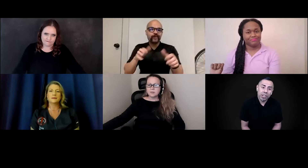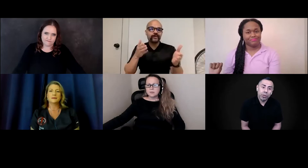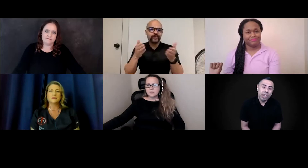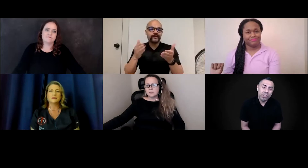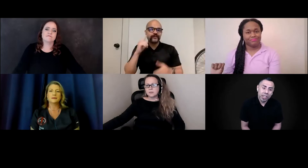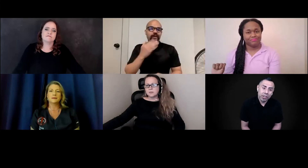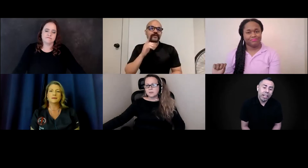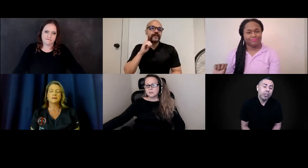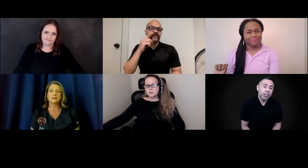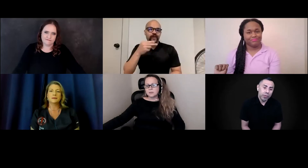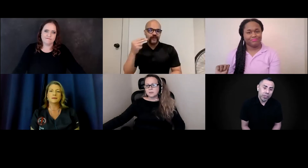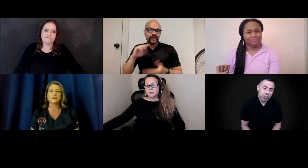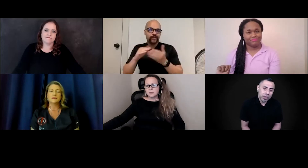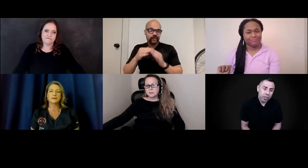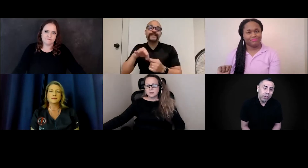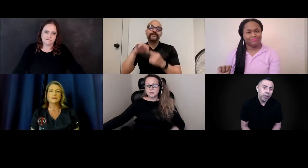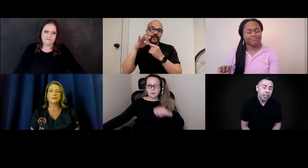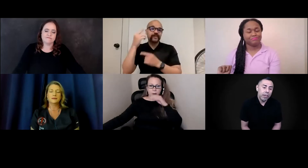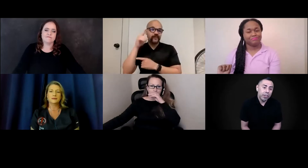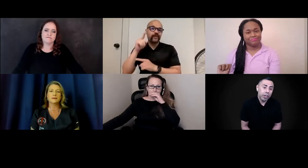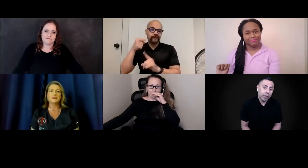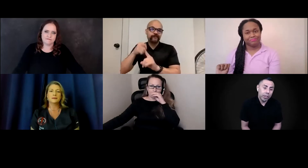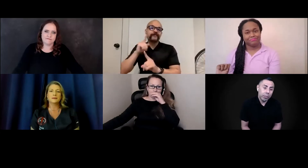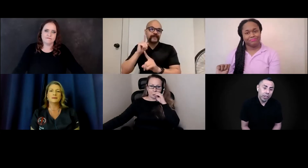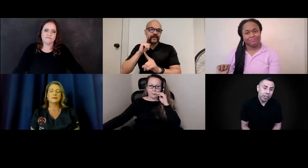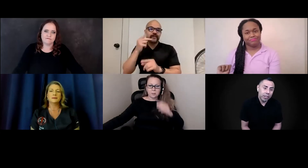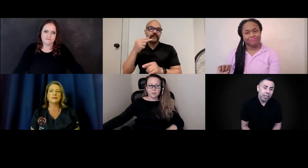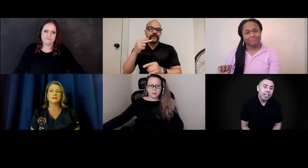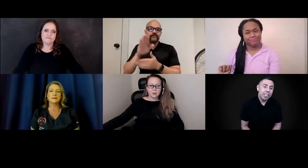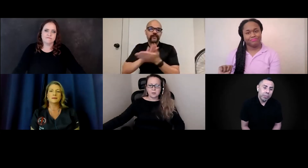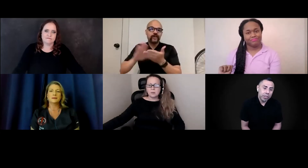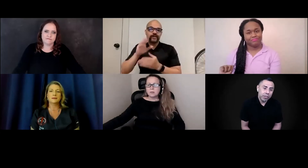I schedule ASL and CART services for our deaf and hard of hearing community, especially